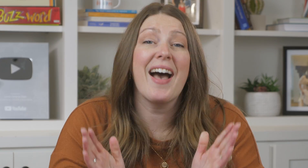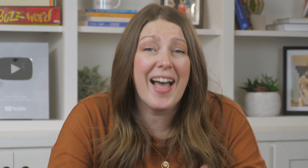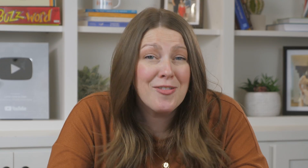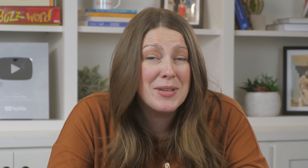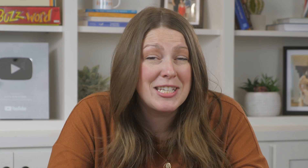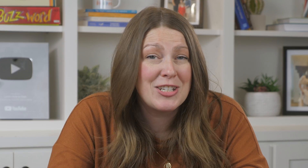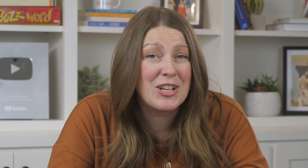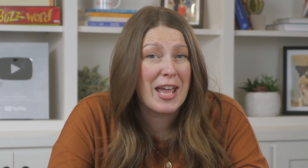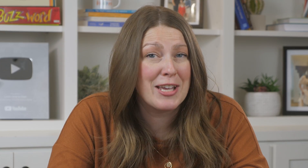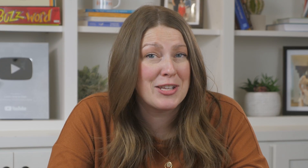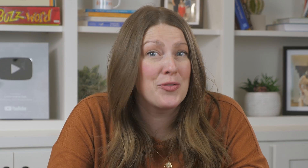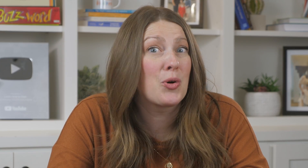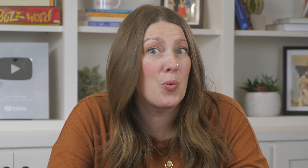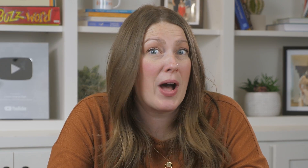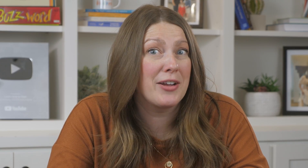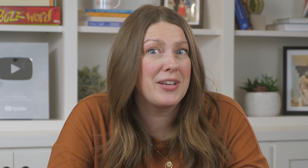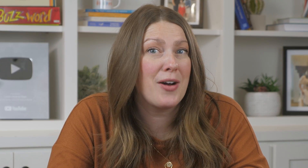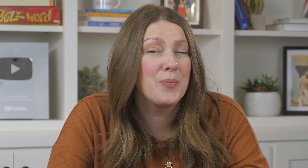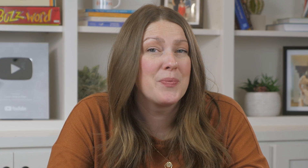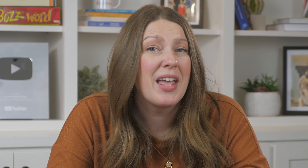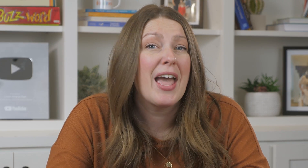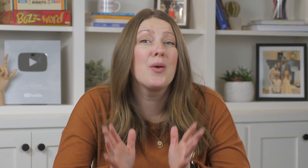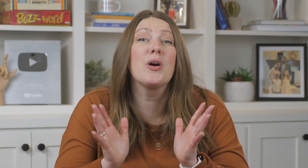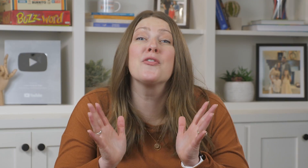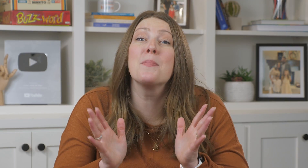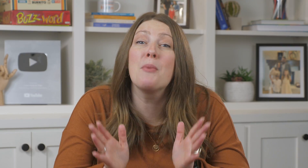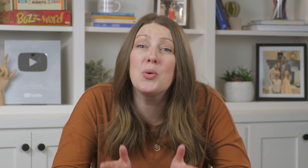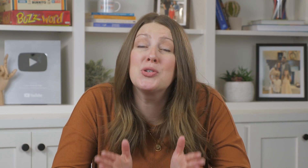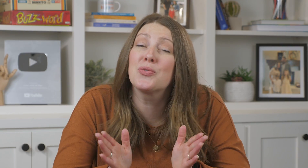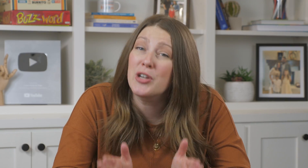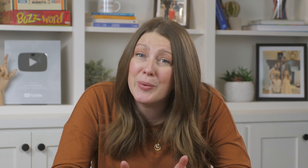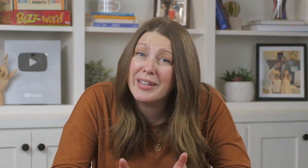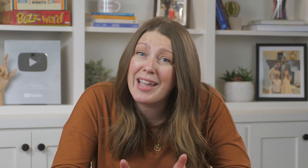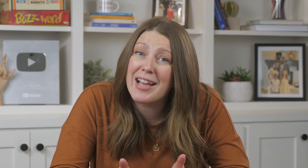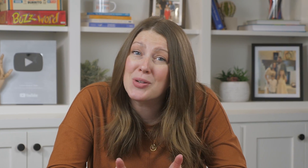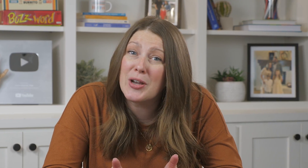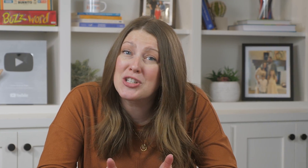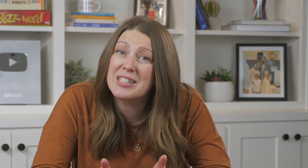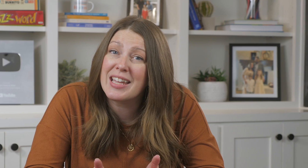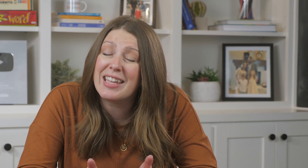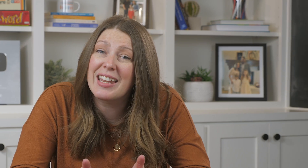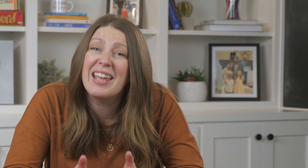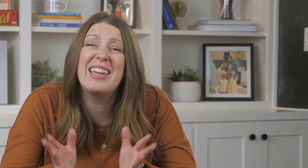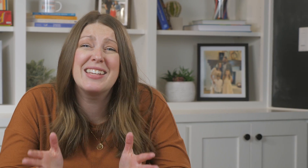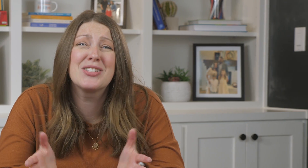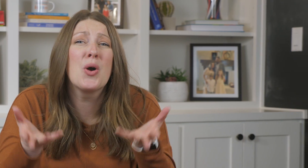I've been teaching ASL for a while now, and one of the most frequently asked questions I get is...